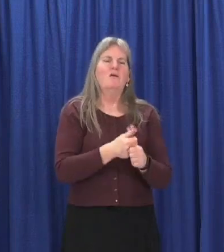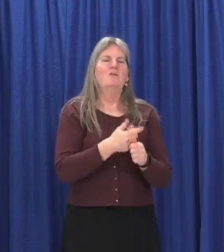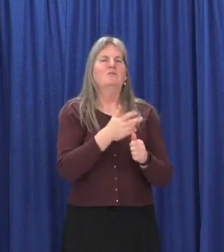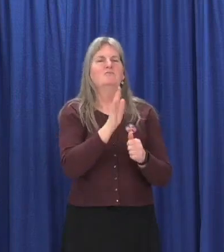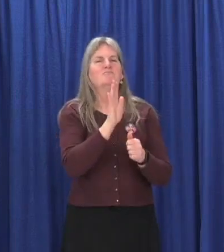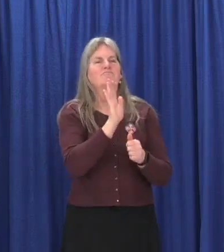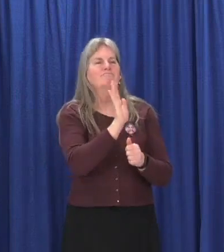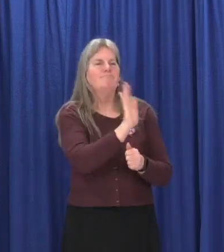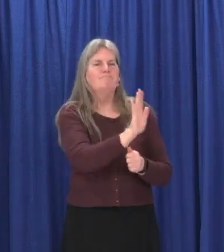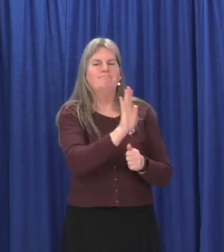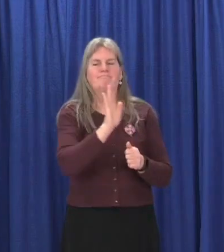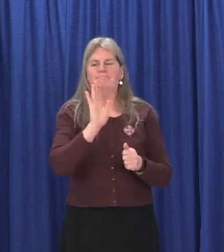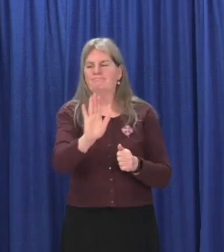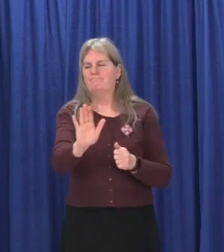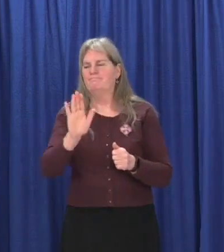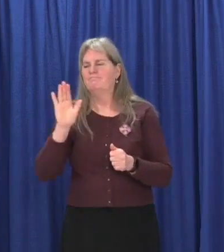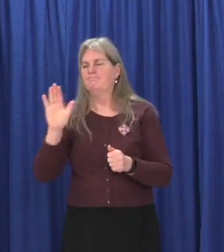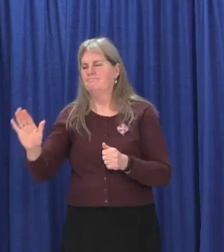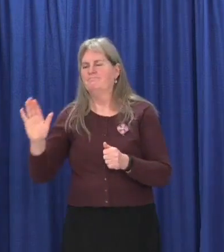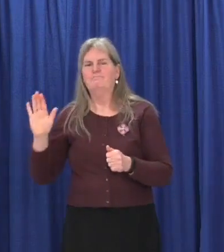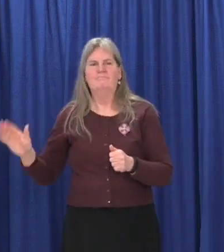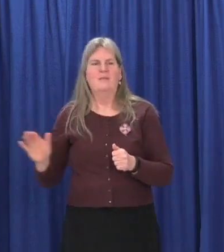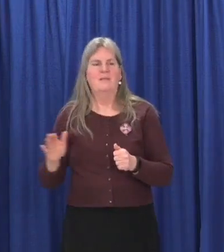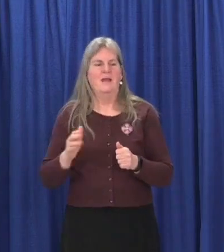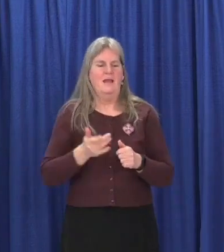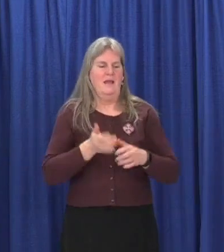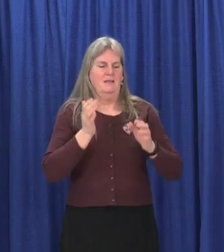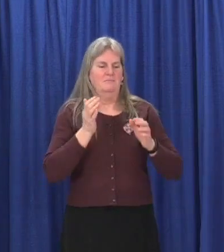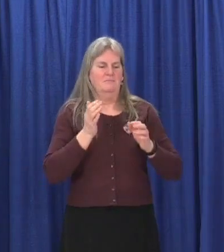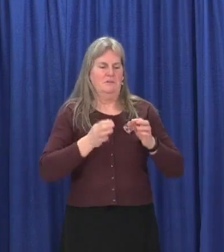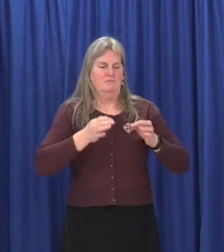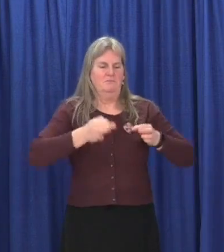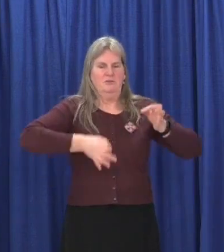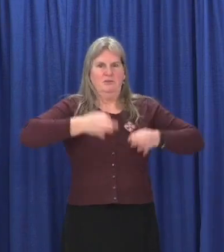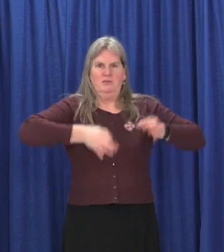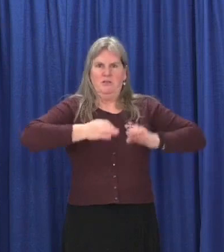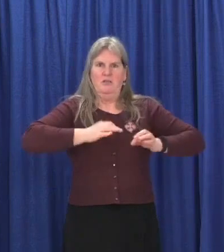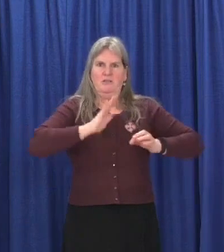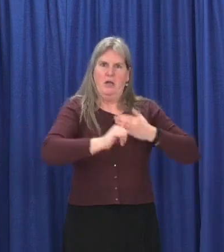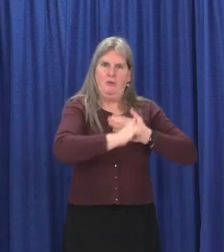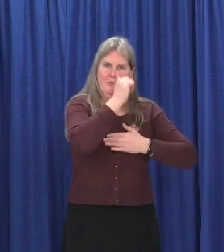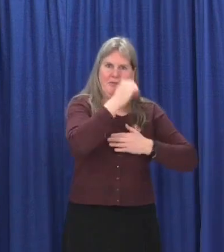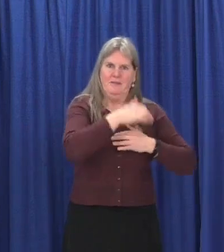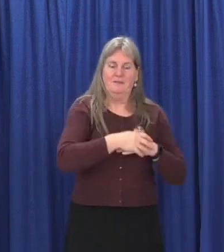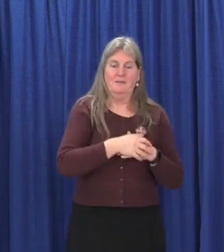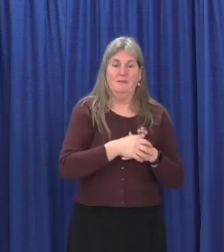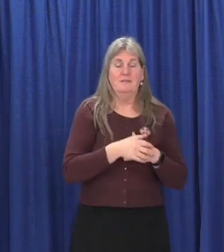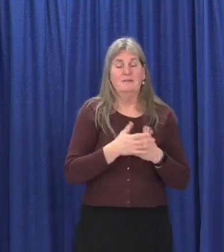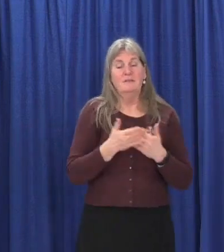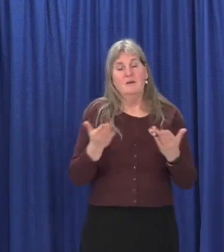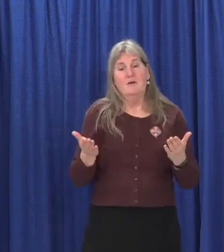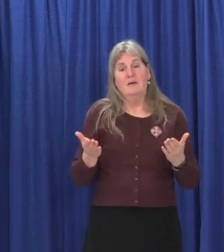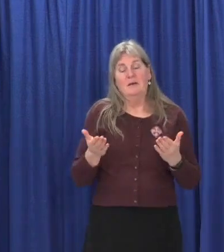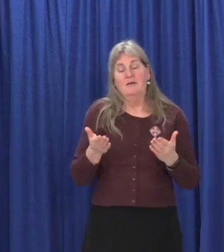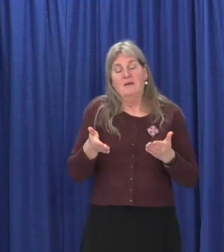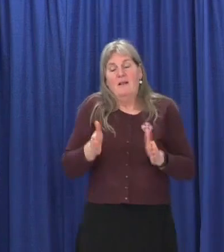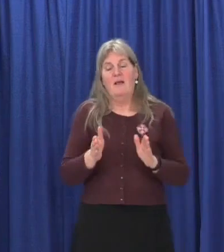and that's the wonderful thing about living in a free society, is that we can make these choices. Thank you.